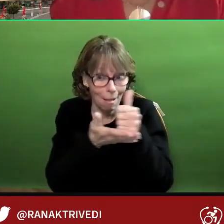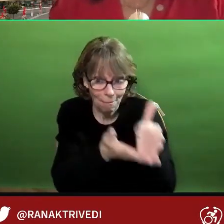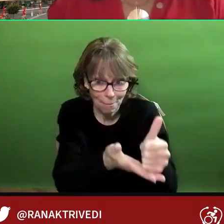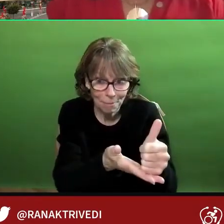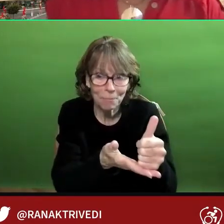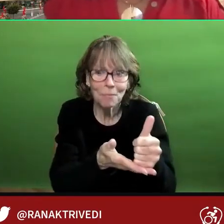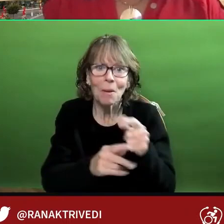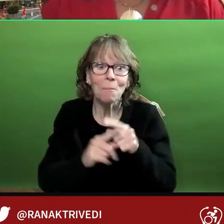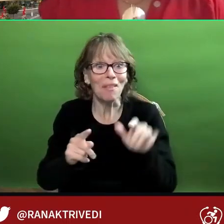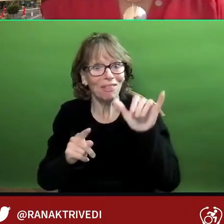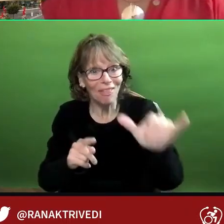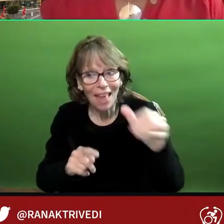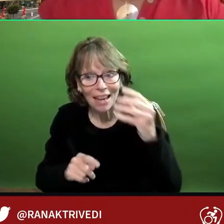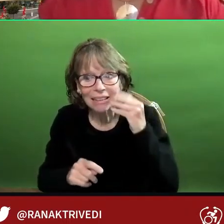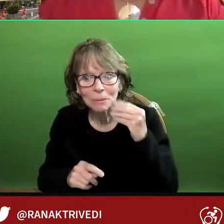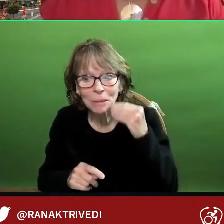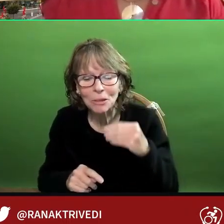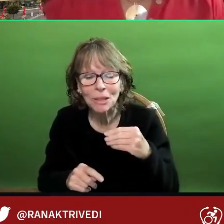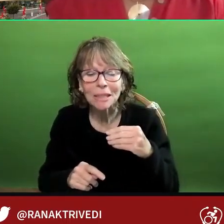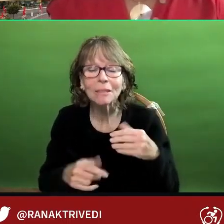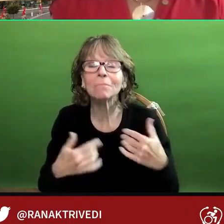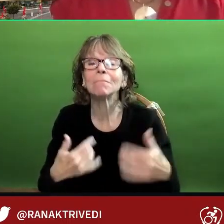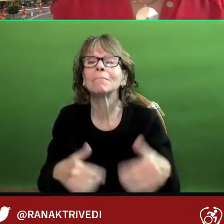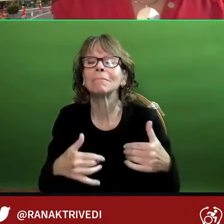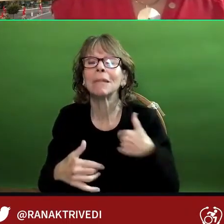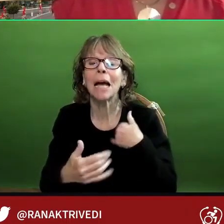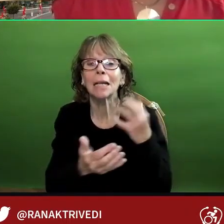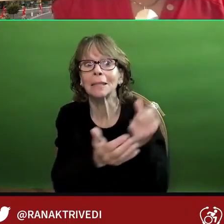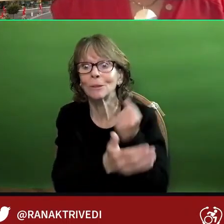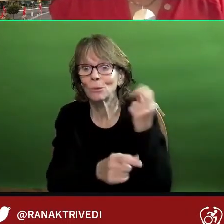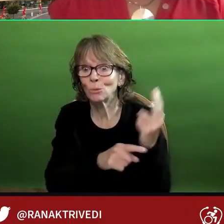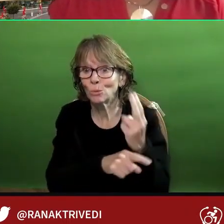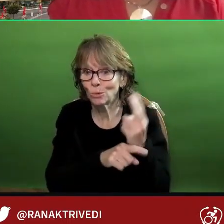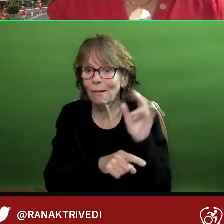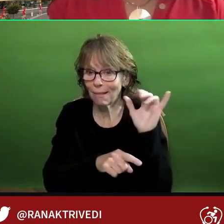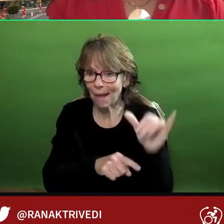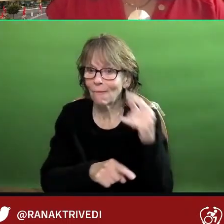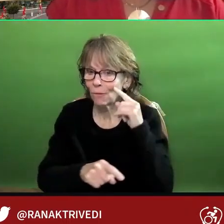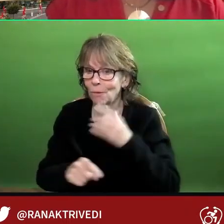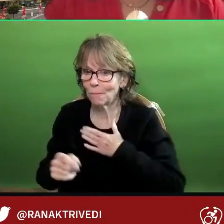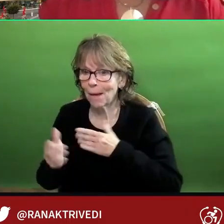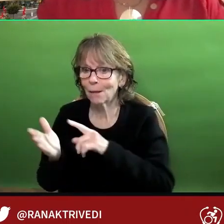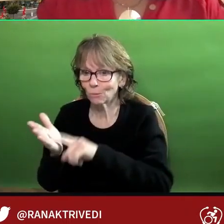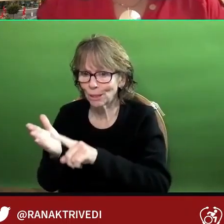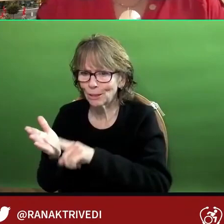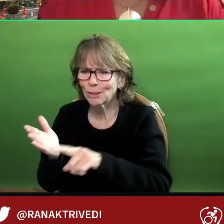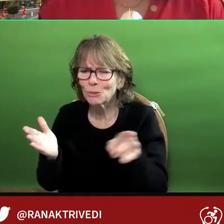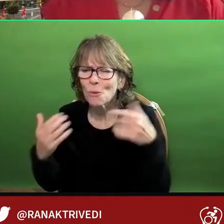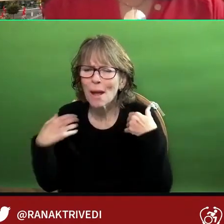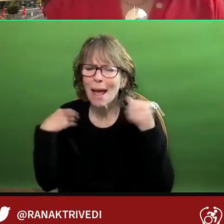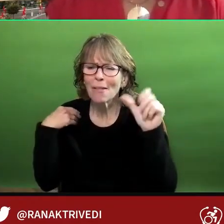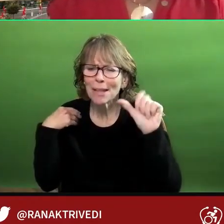in focusing how we in the healthcare system usually focus on the patients while ignoring